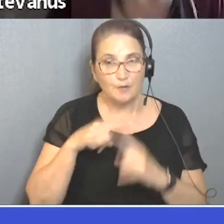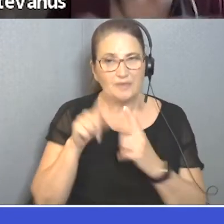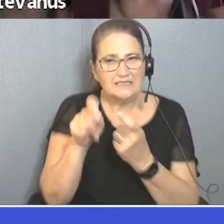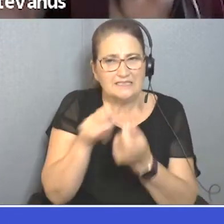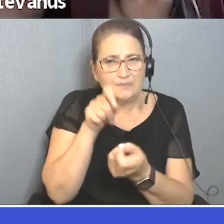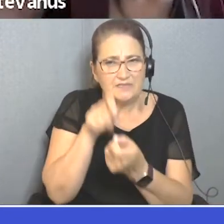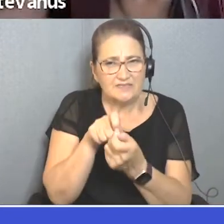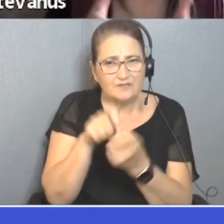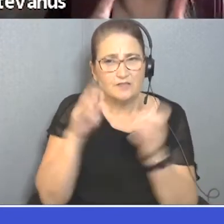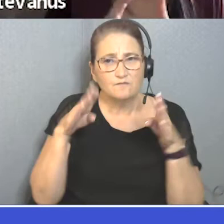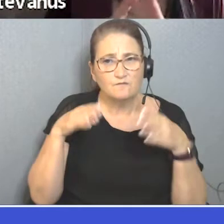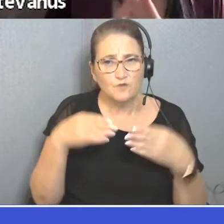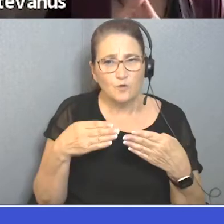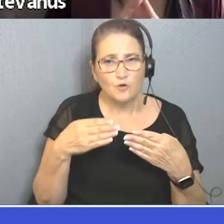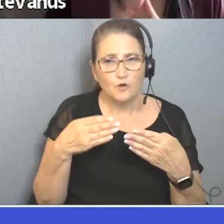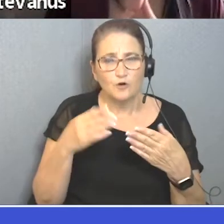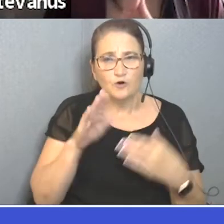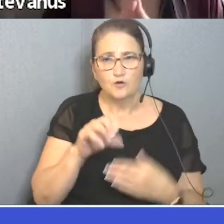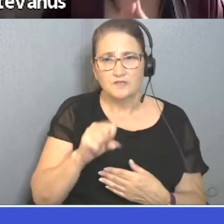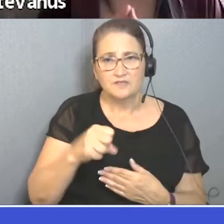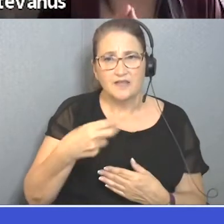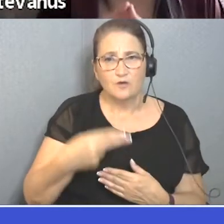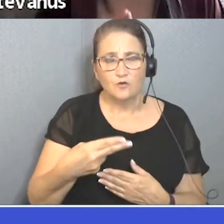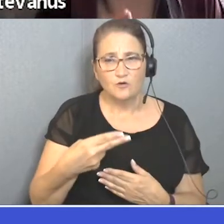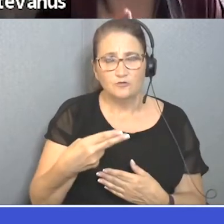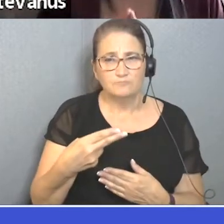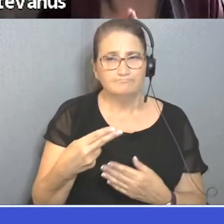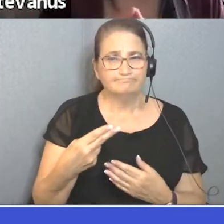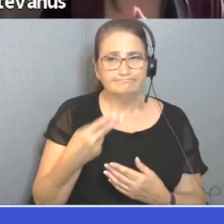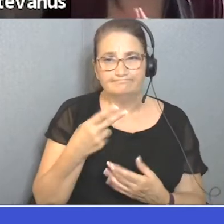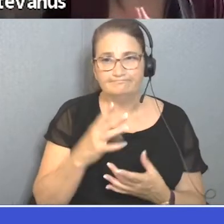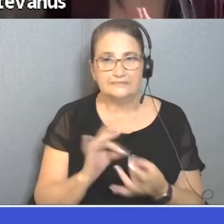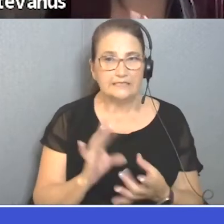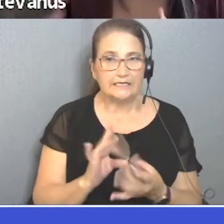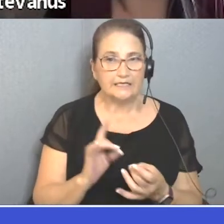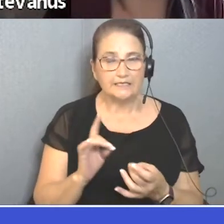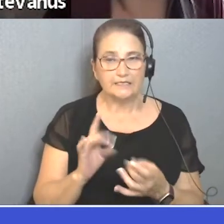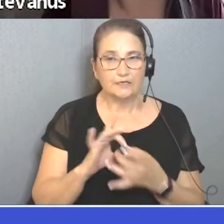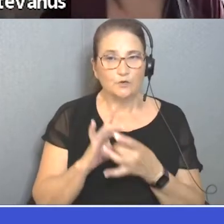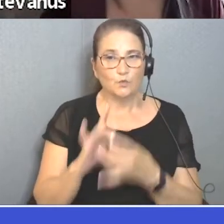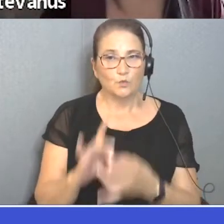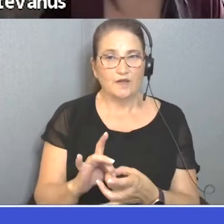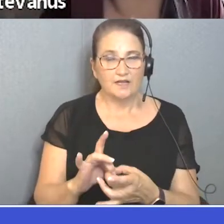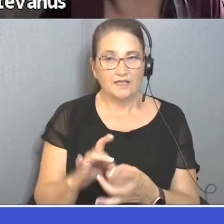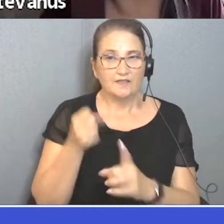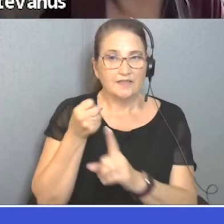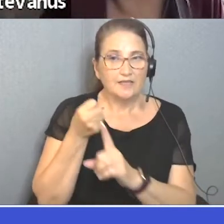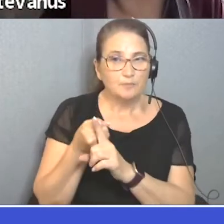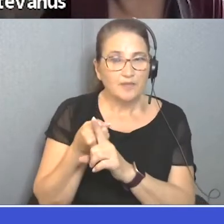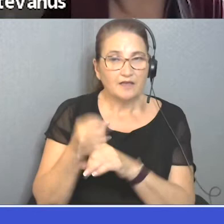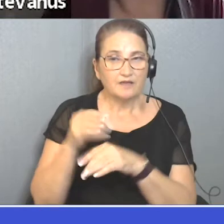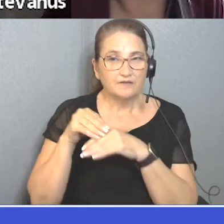stakeholder saying, but more specifically, focusing in, what is your stakeholder saying in relation to the impacts and effects of climate